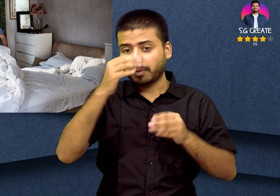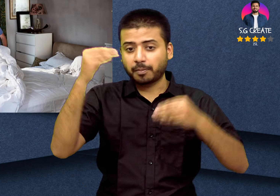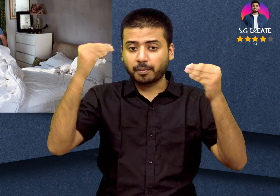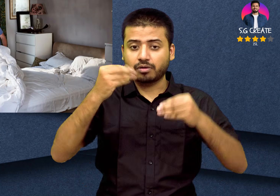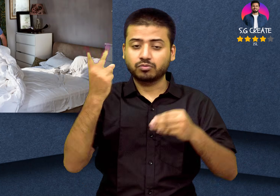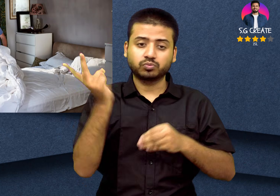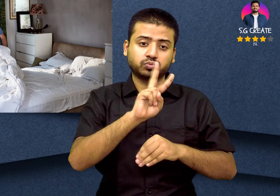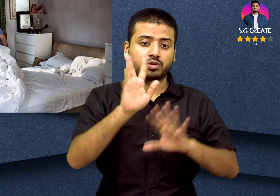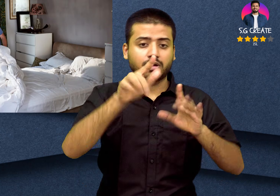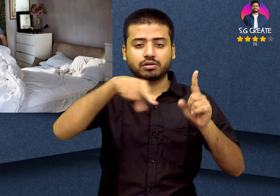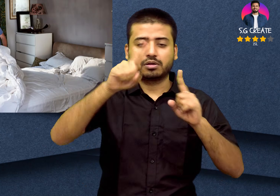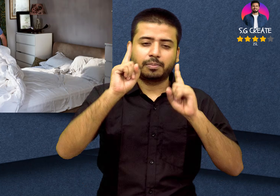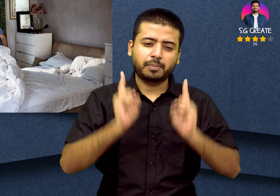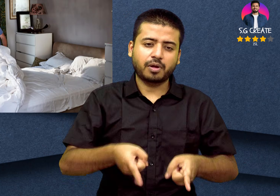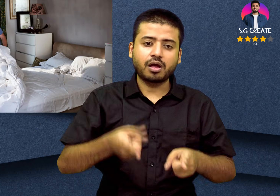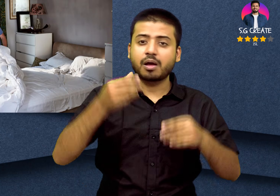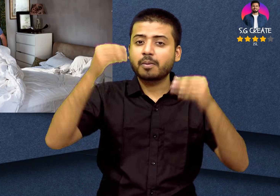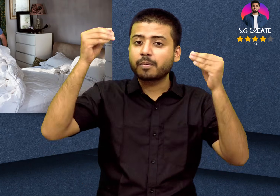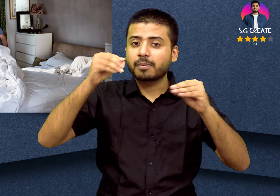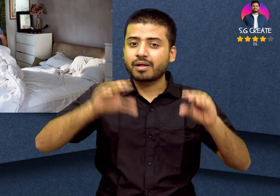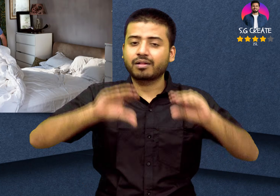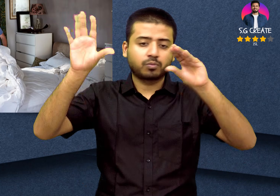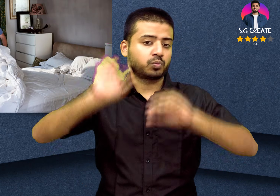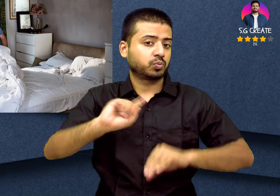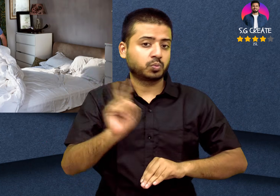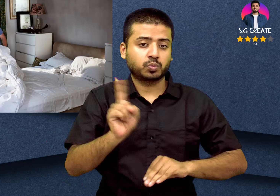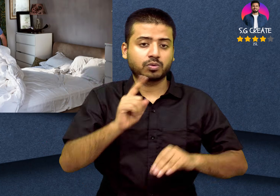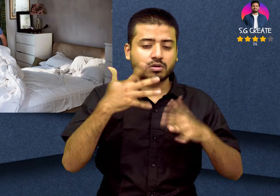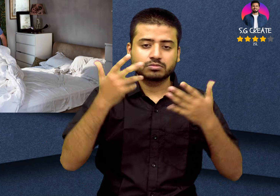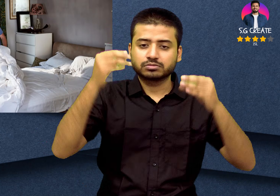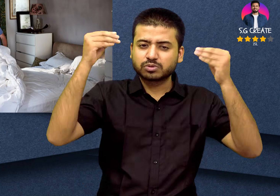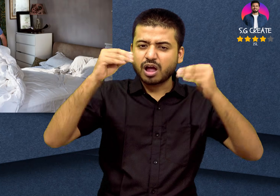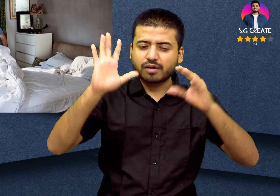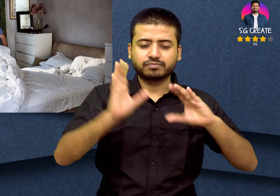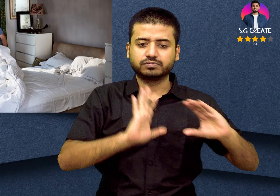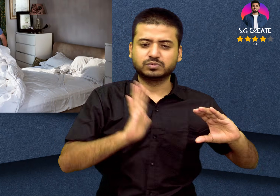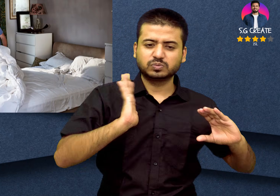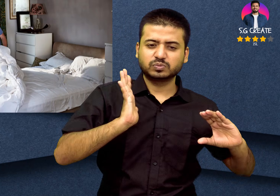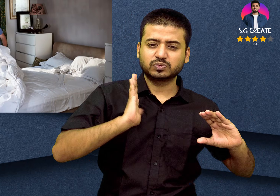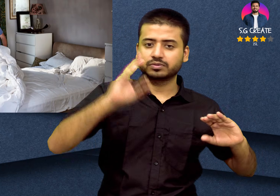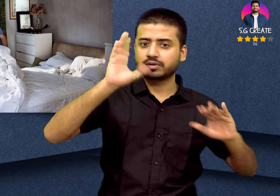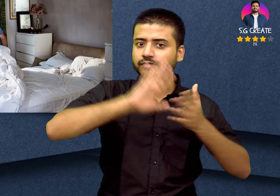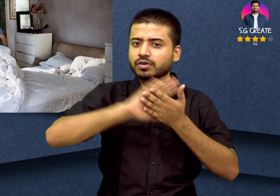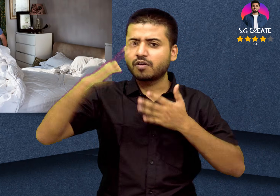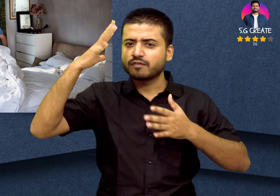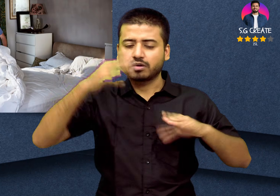battling morning congestion, a runny nose, a scratchy throat, sneezing fits, or puffy,